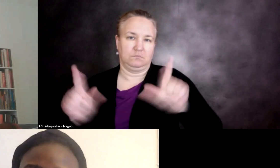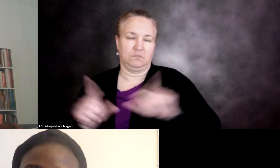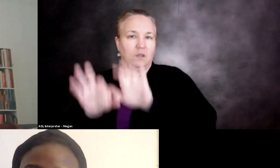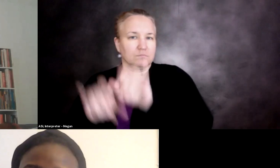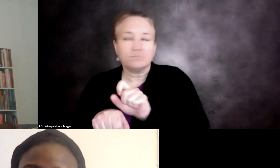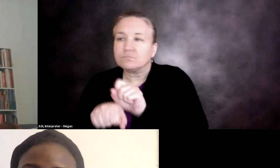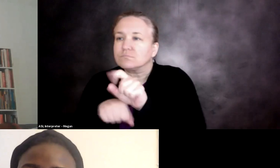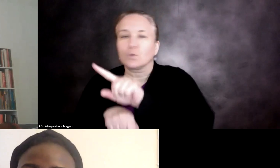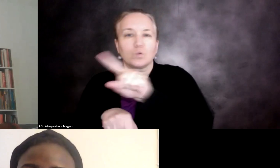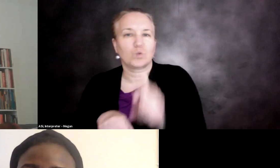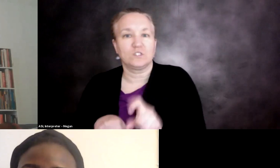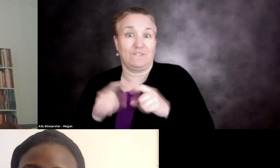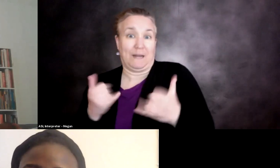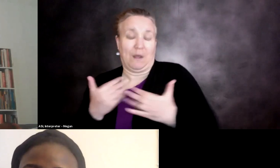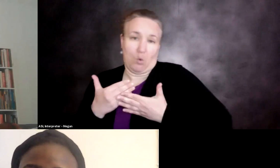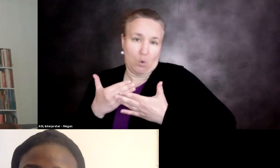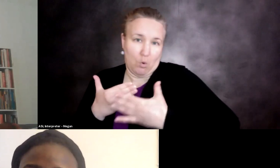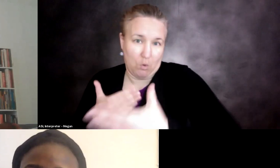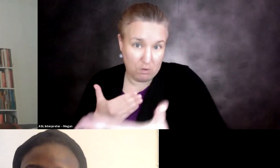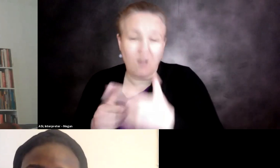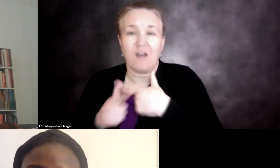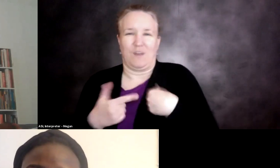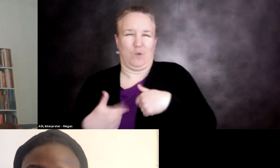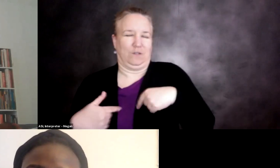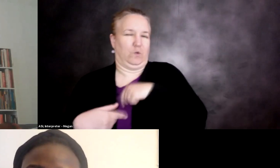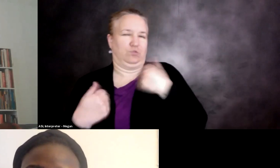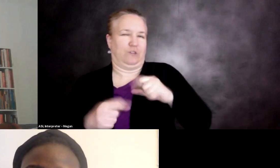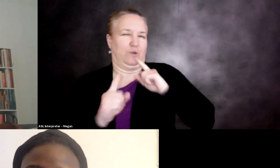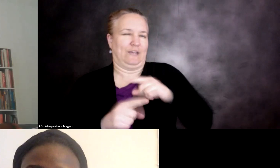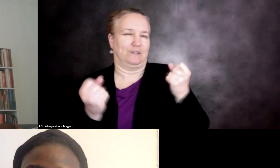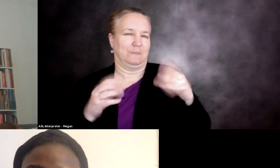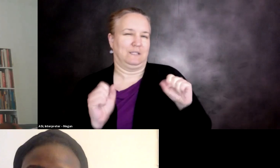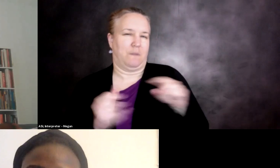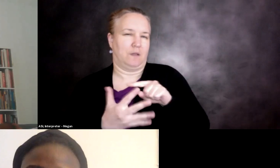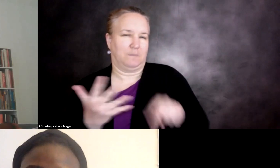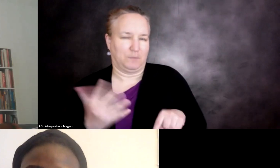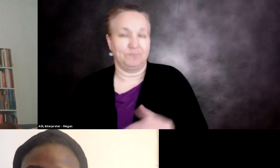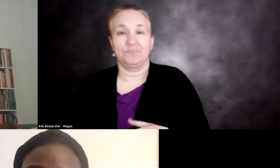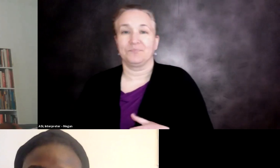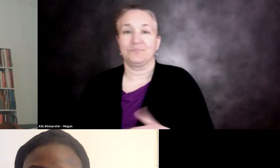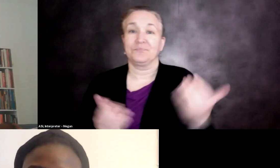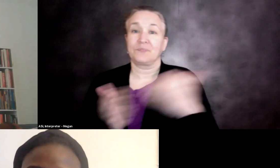from now going forwards, and we'll get to as many as time allows. So a big thank you to our audience,